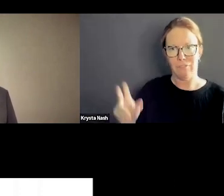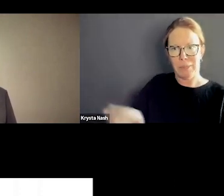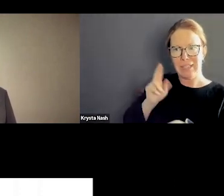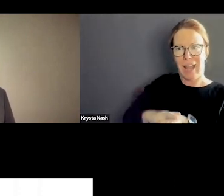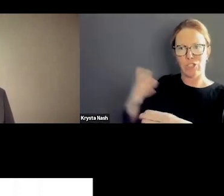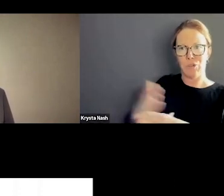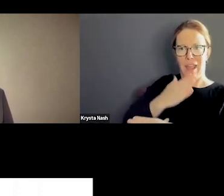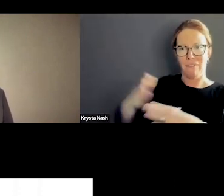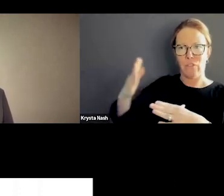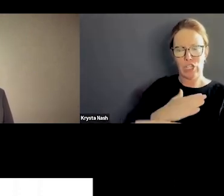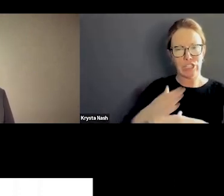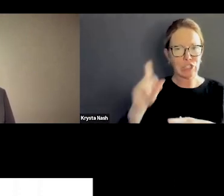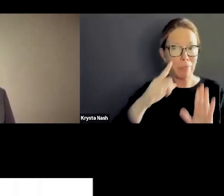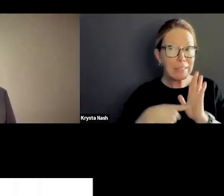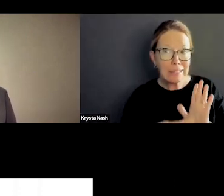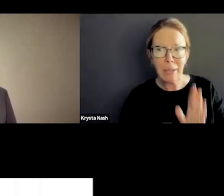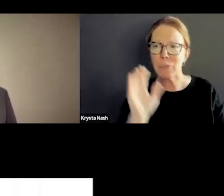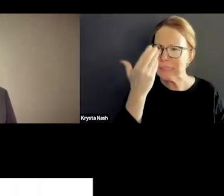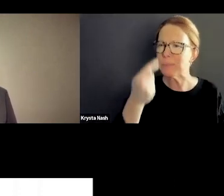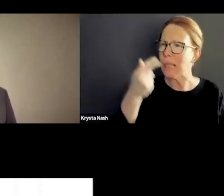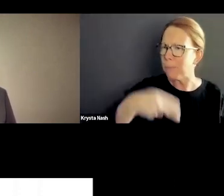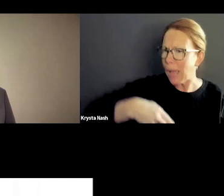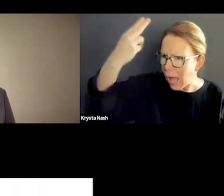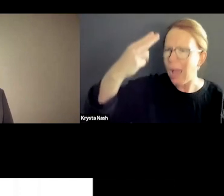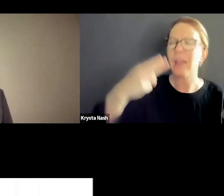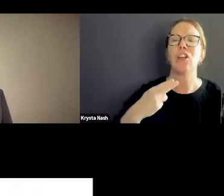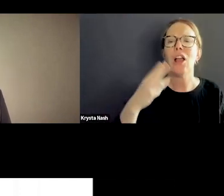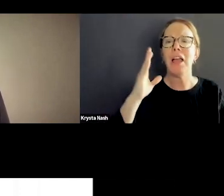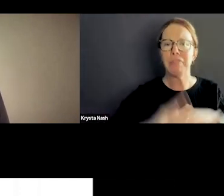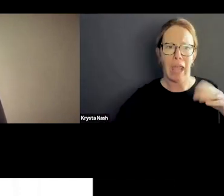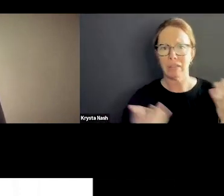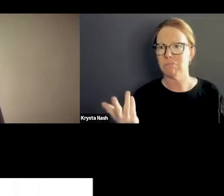So the sample does seem to be slightly higher than there and there at least one time.